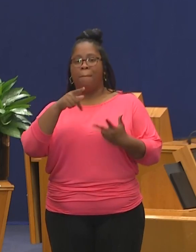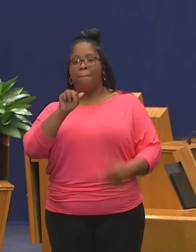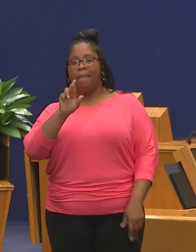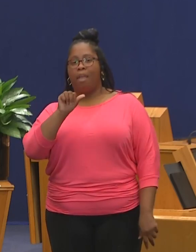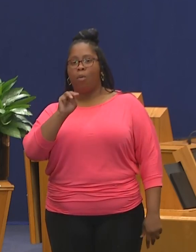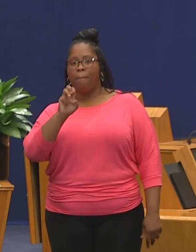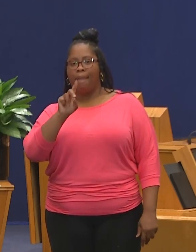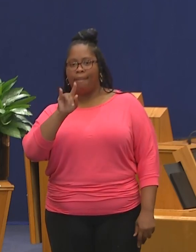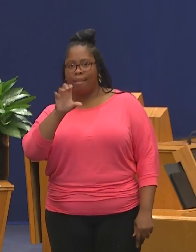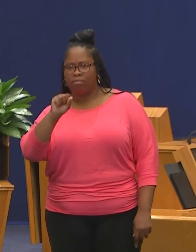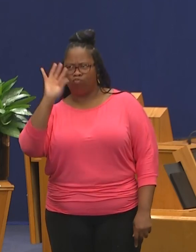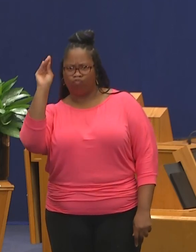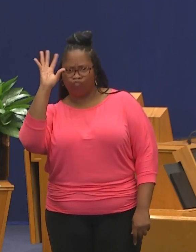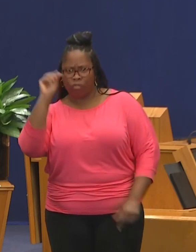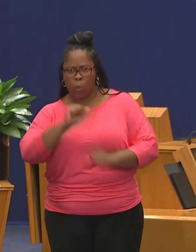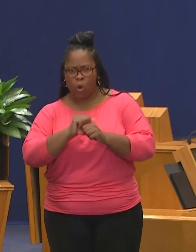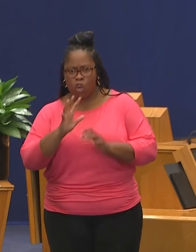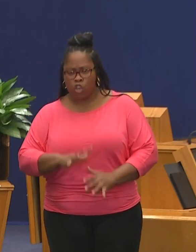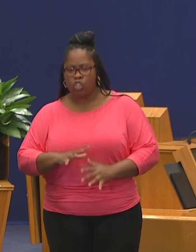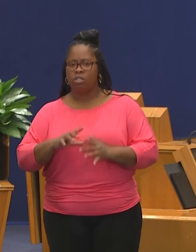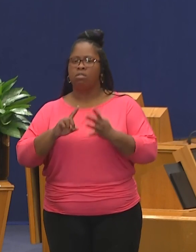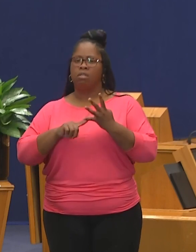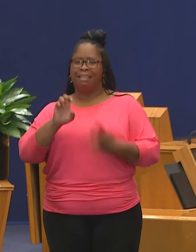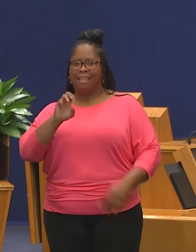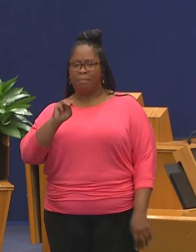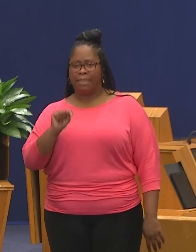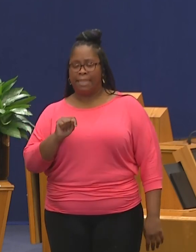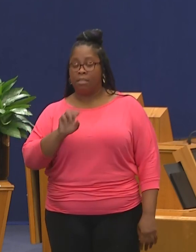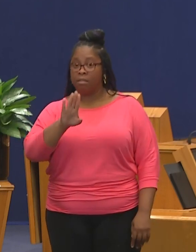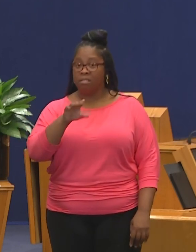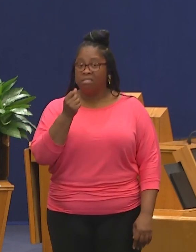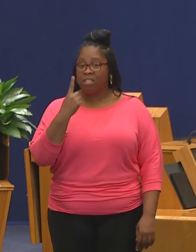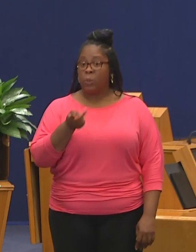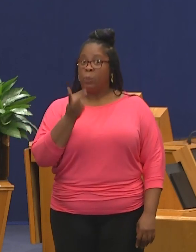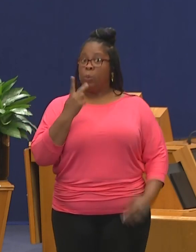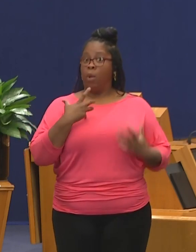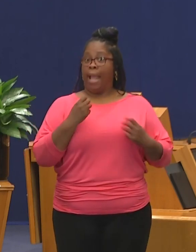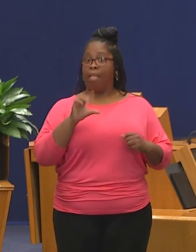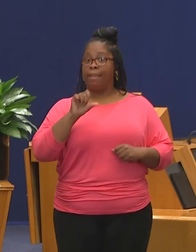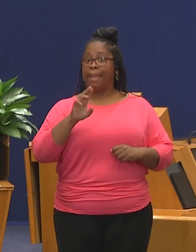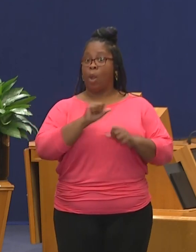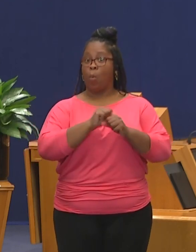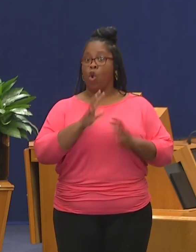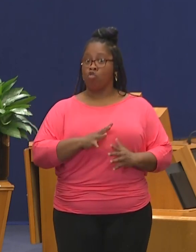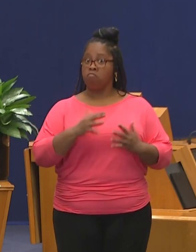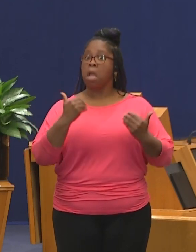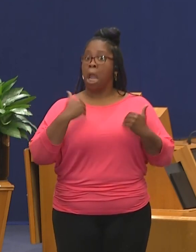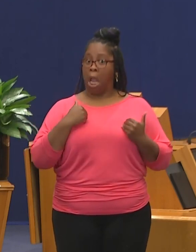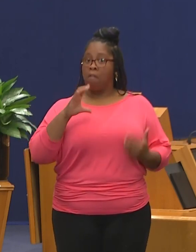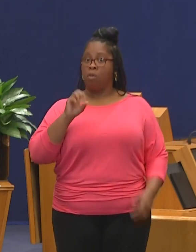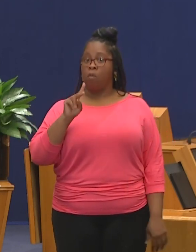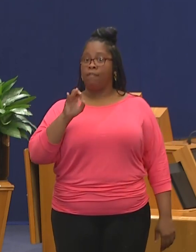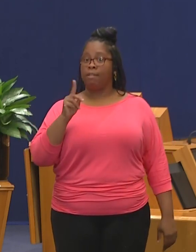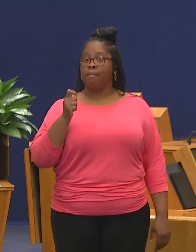AND ME. T.S. E.M.T.S. WE'RE SAD TO RORT THAT TWO